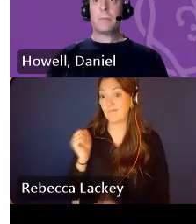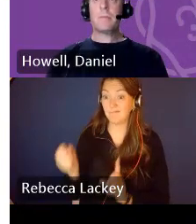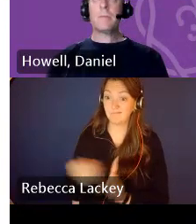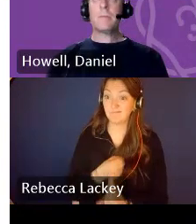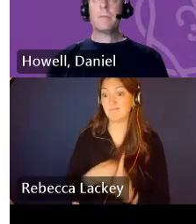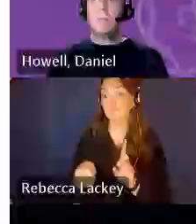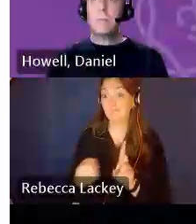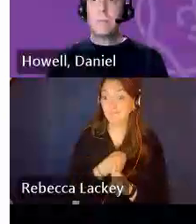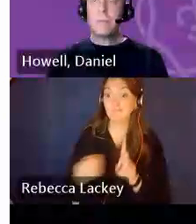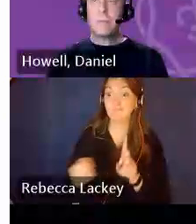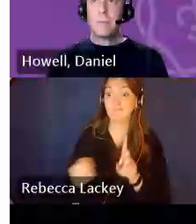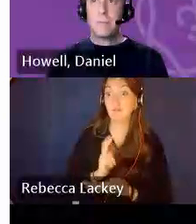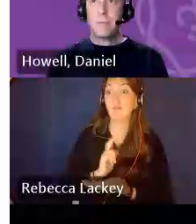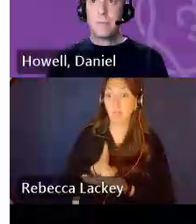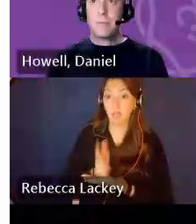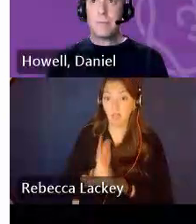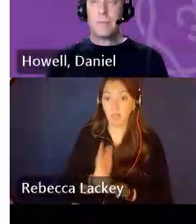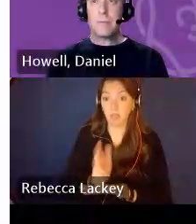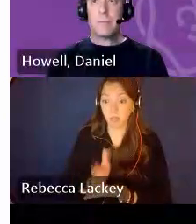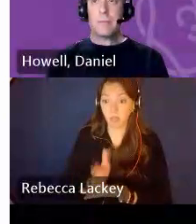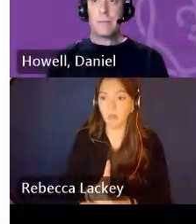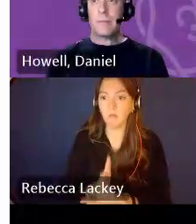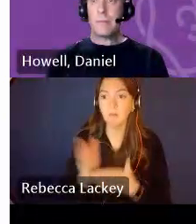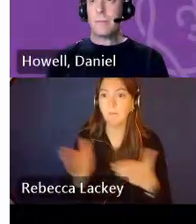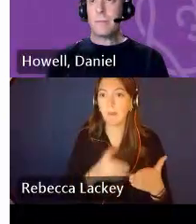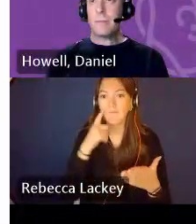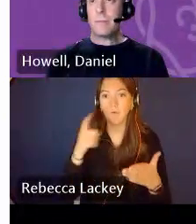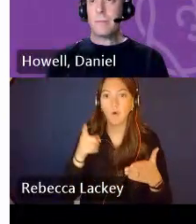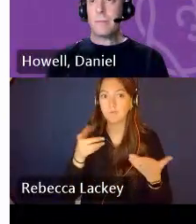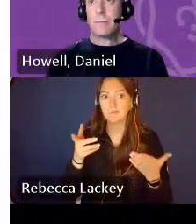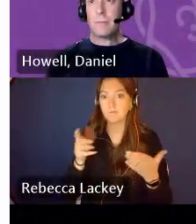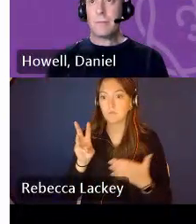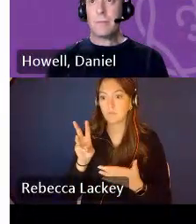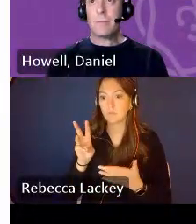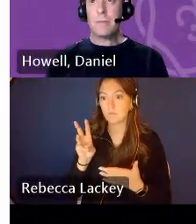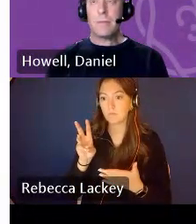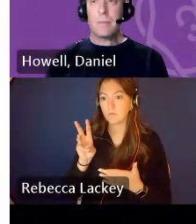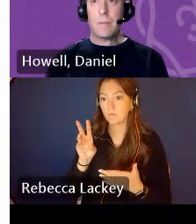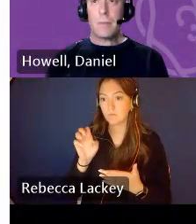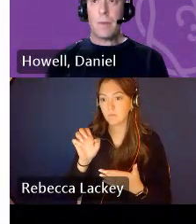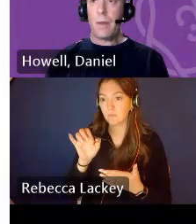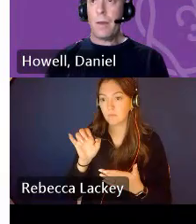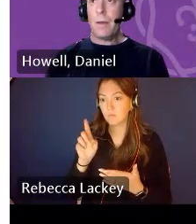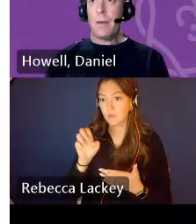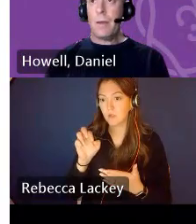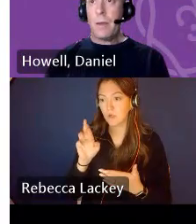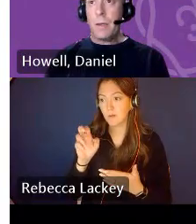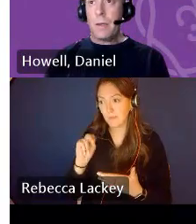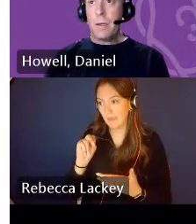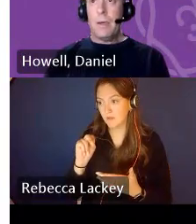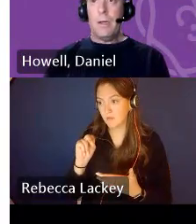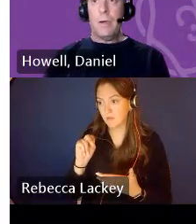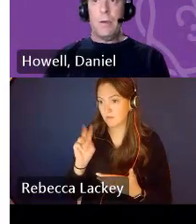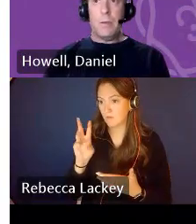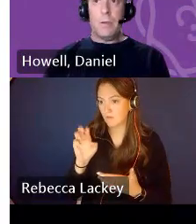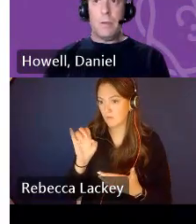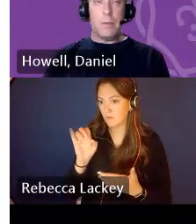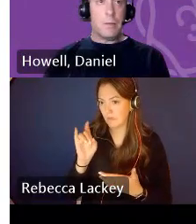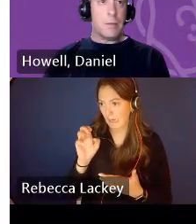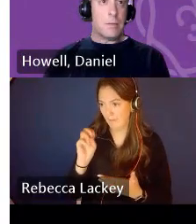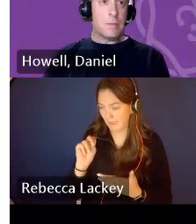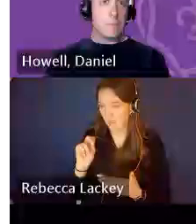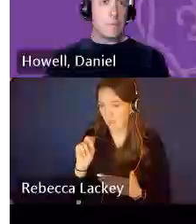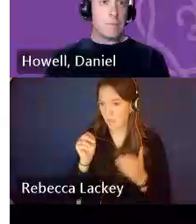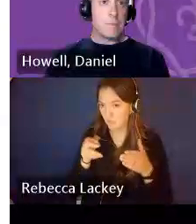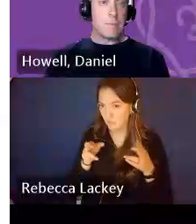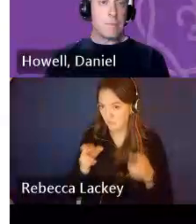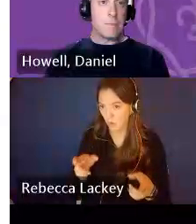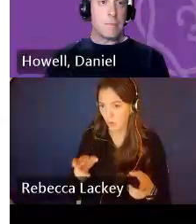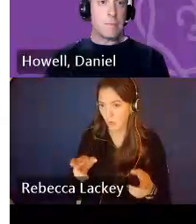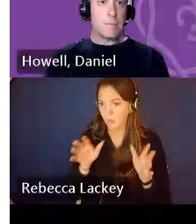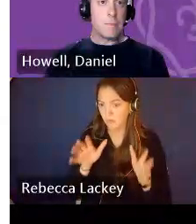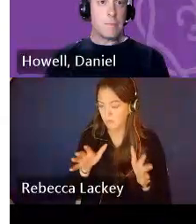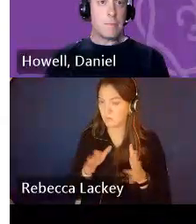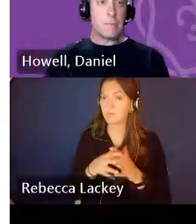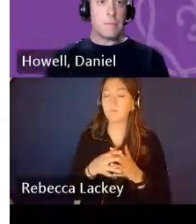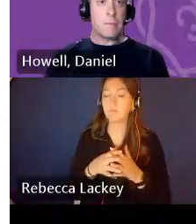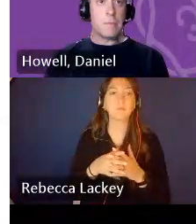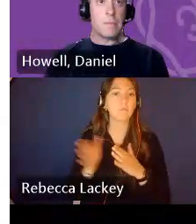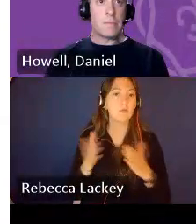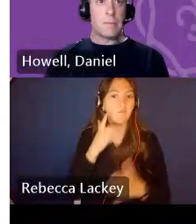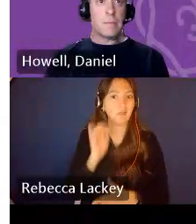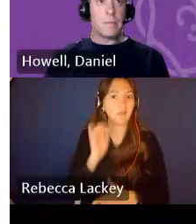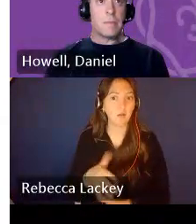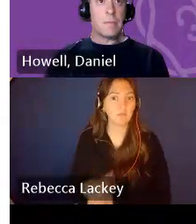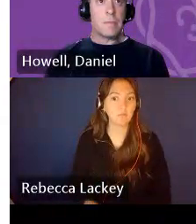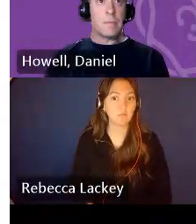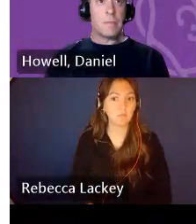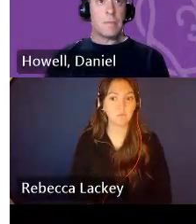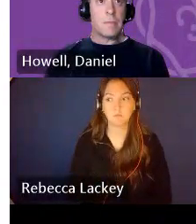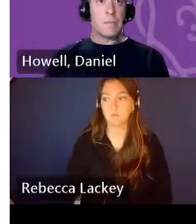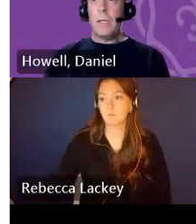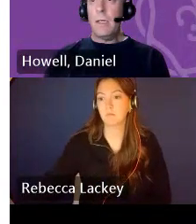rattle traps. What is the plan for a far Weidman Road? I'm sorry if I said Carmen Widman Road. Um